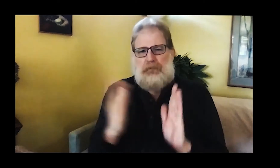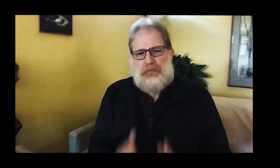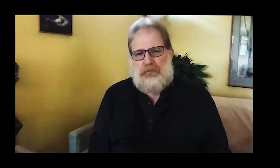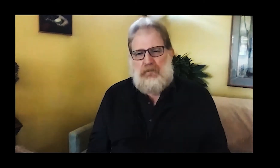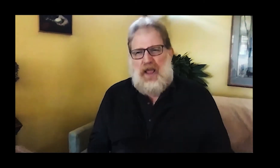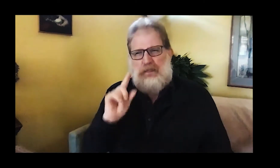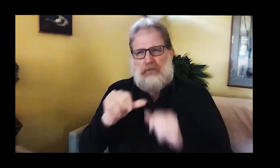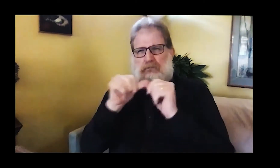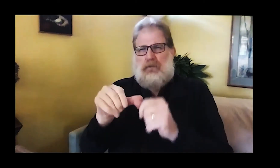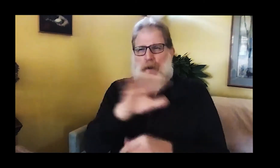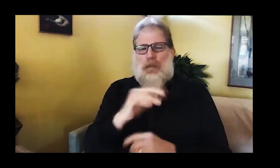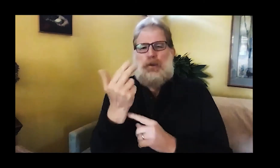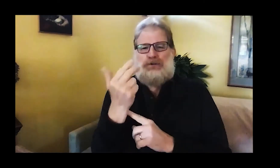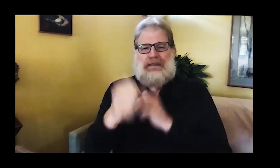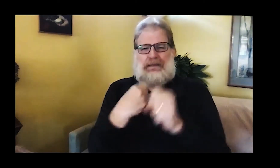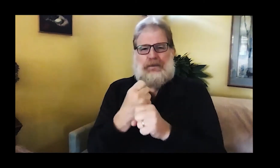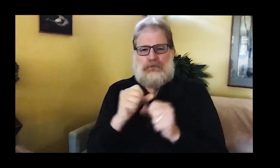so we had about a 13-year run as a program.